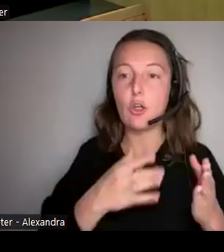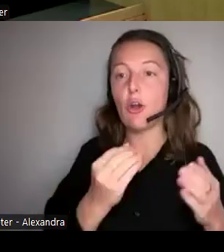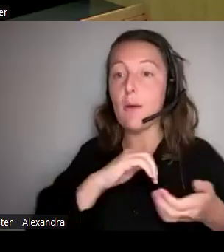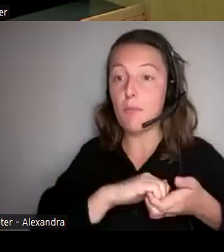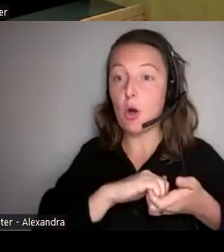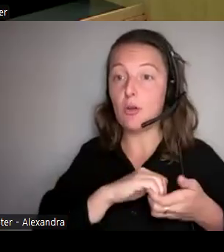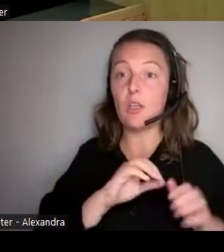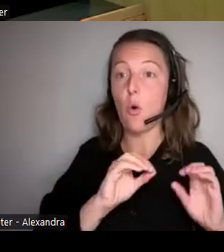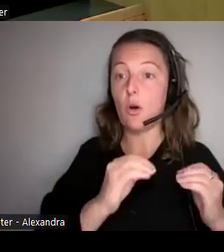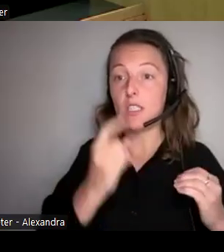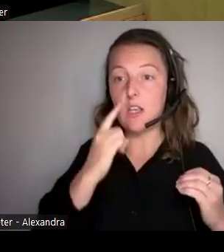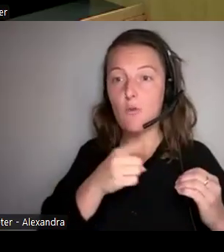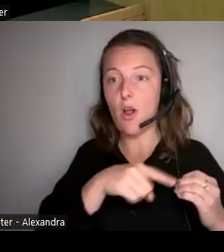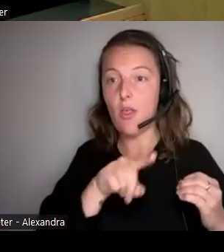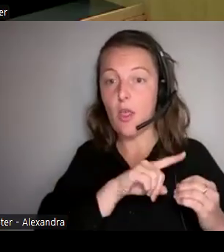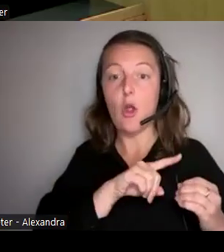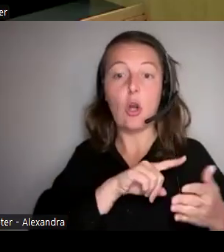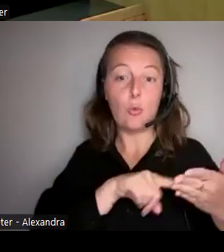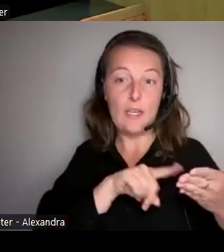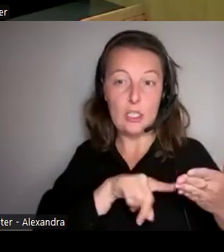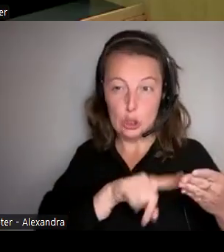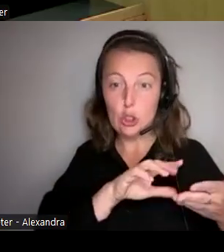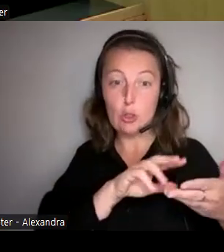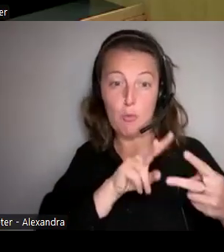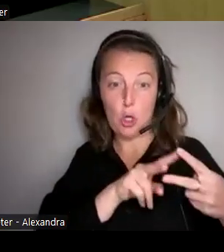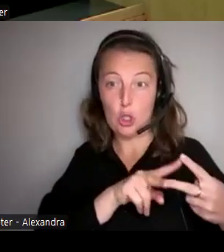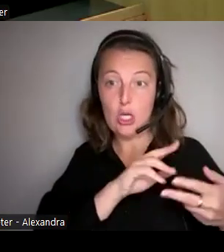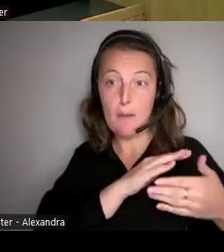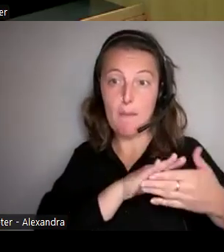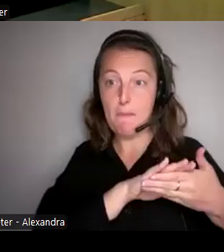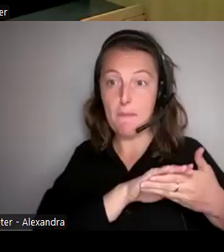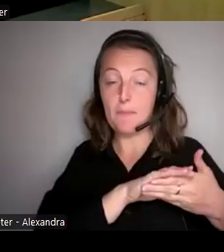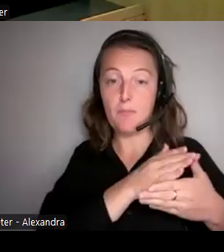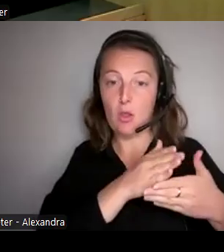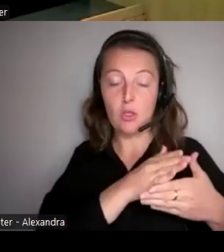to work out the kinks of the research partnership because that is where a lot of these studies tend